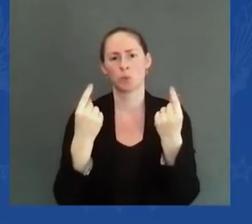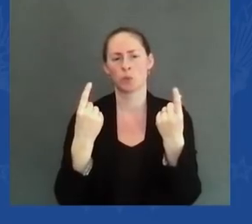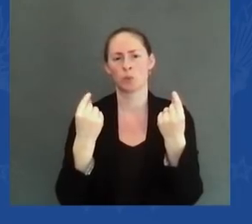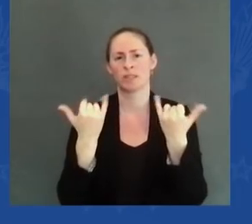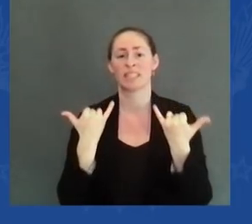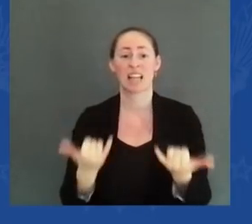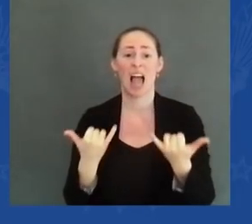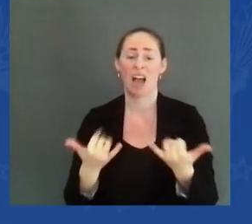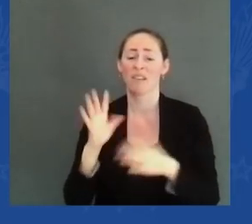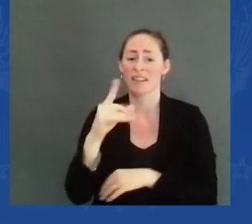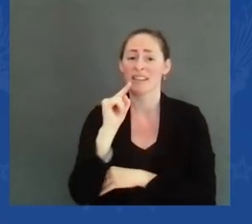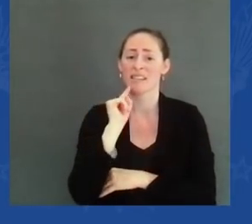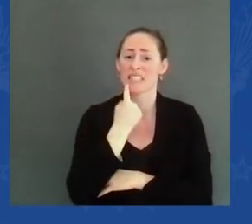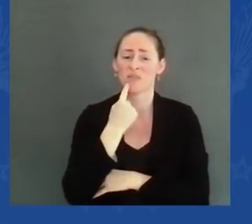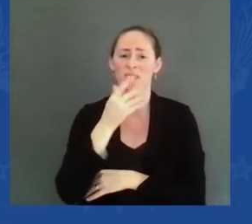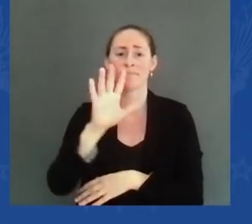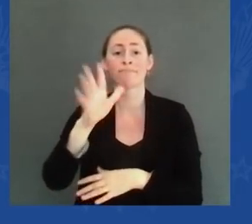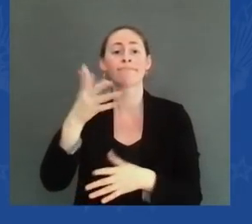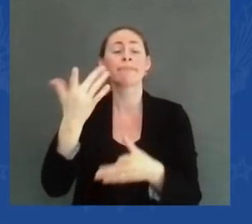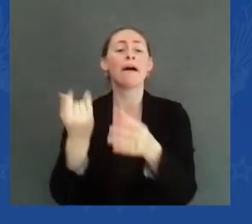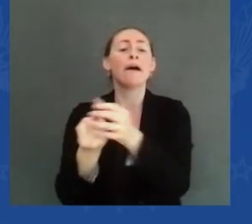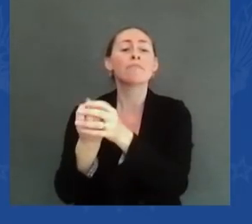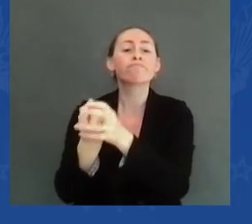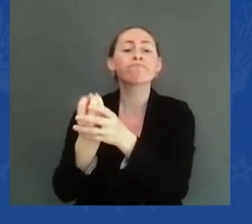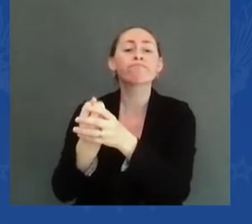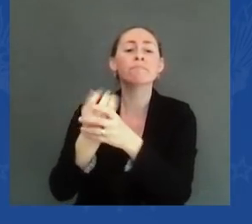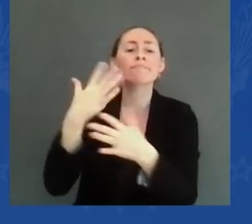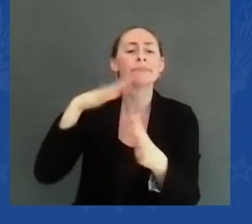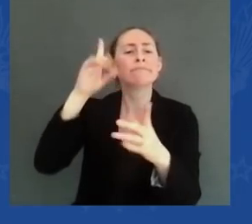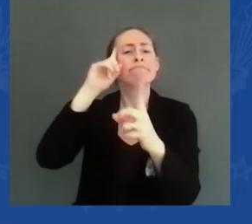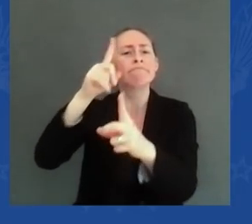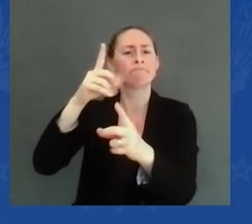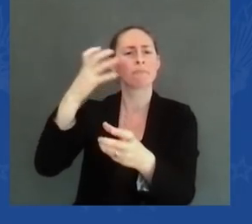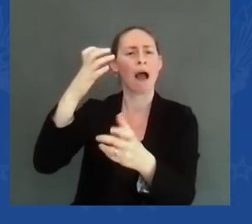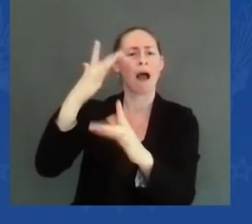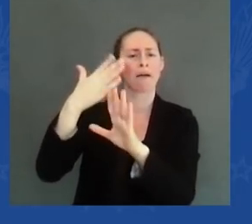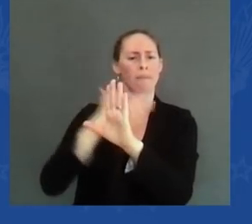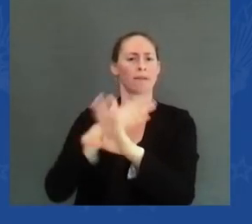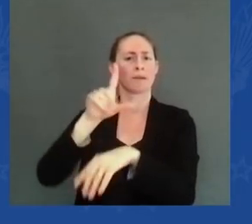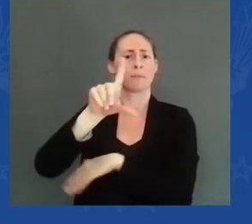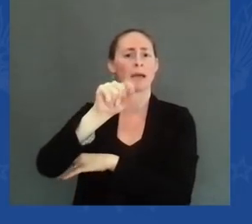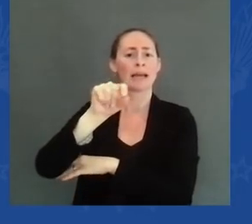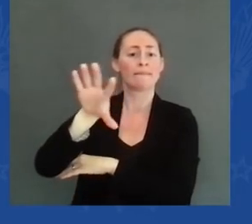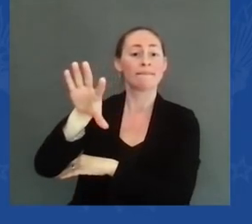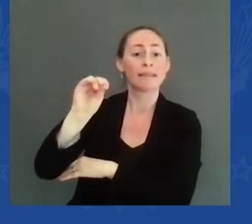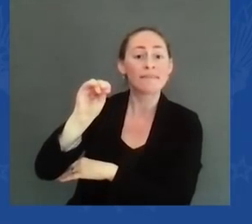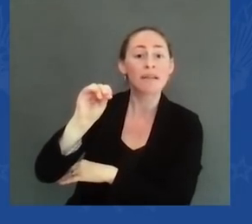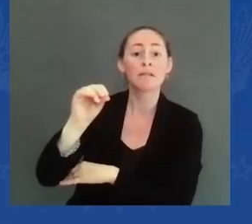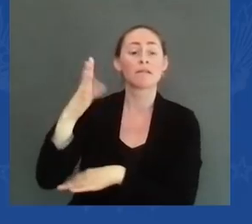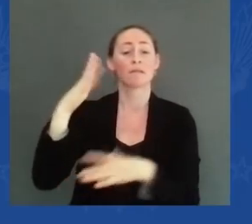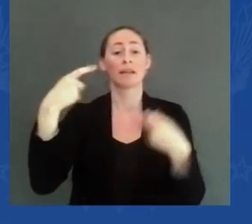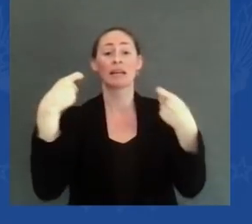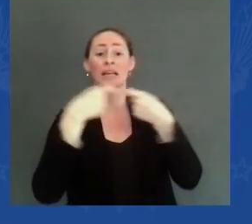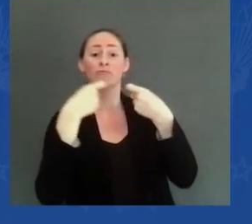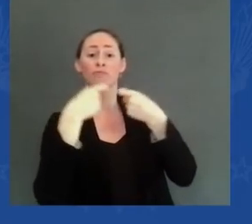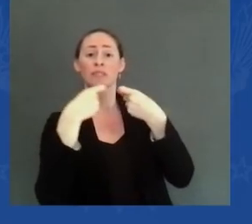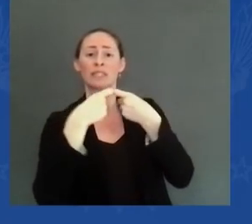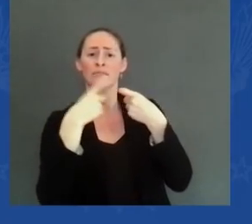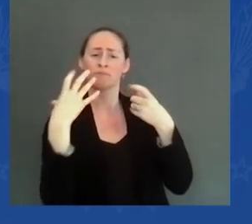make sure all our electricity is zero emissions. We're going to be able to do these things, but we've got to move. We've got to move.